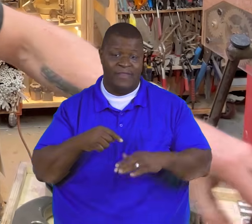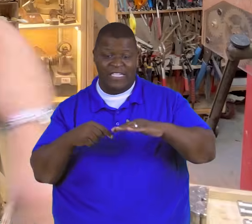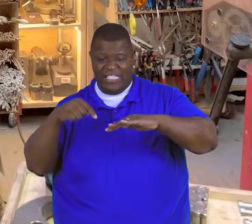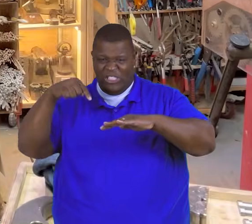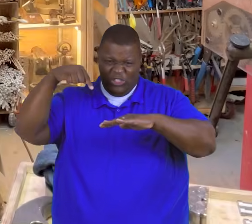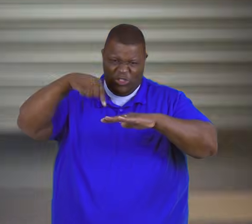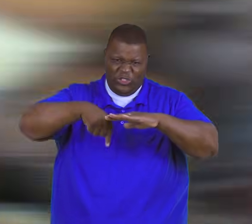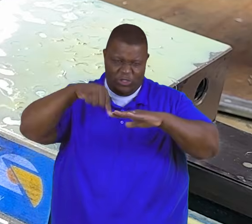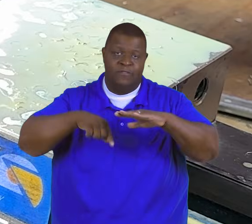to the mill. And we put it in